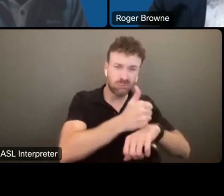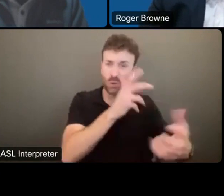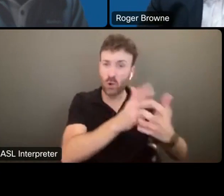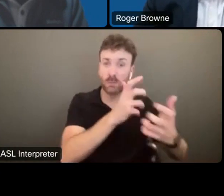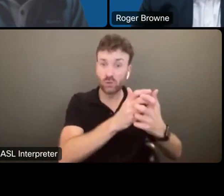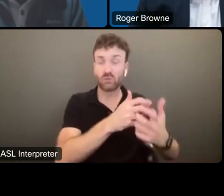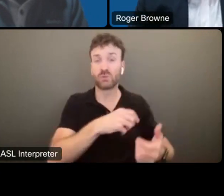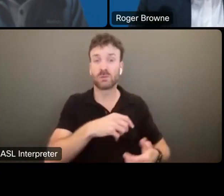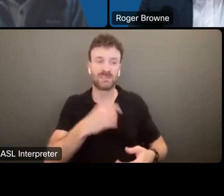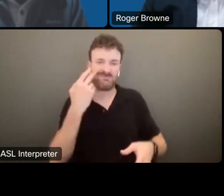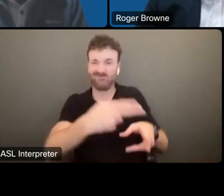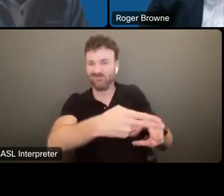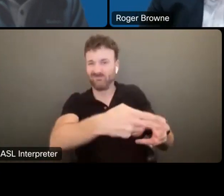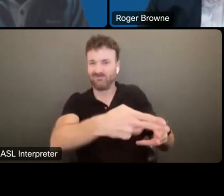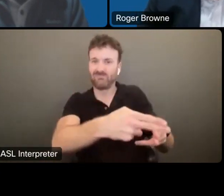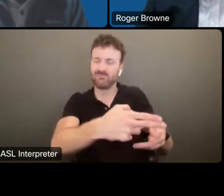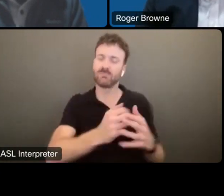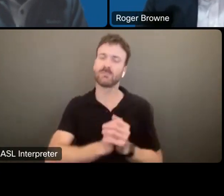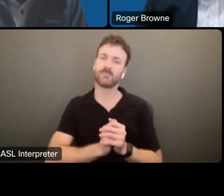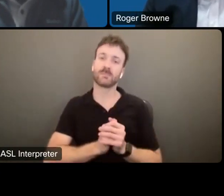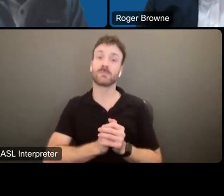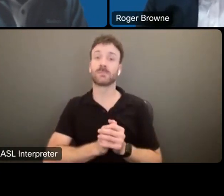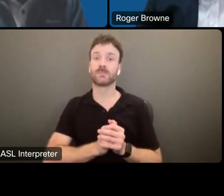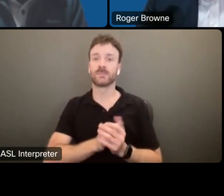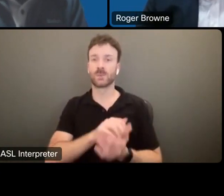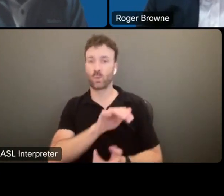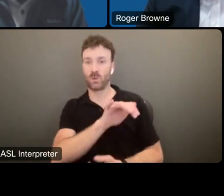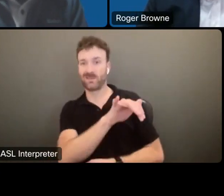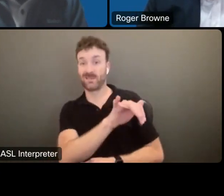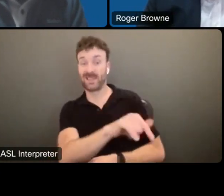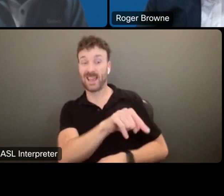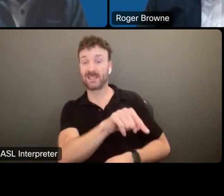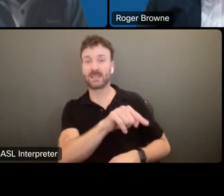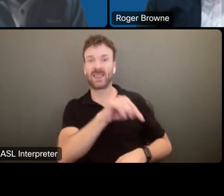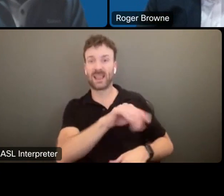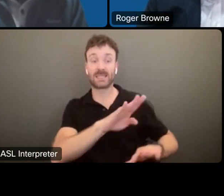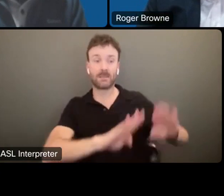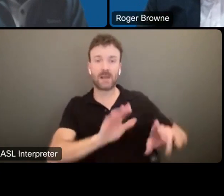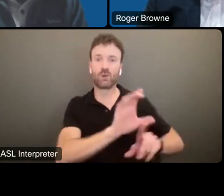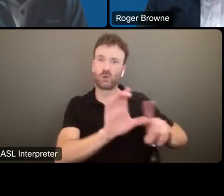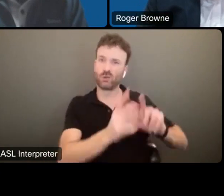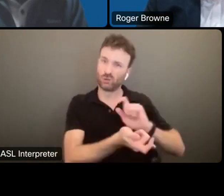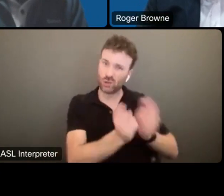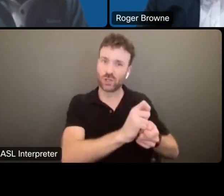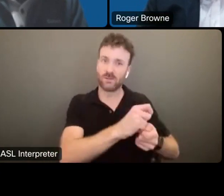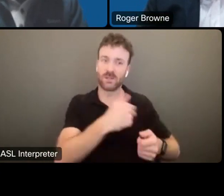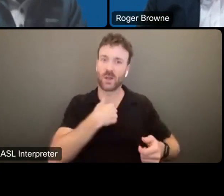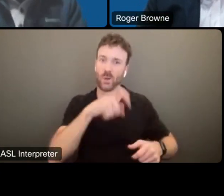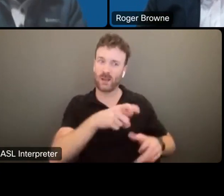when we're only going to be there for a short duration. So that's really the kind of behavioral cultural shift that we need to deal with, is to make